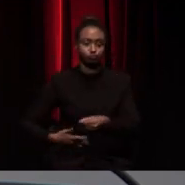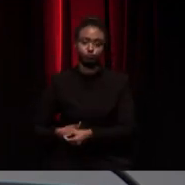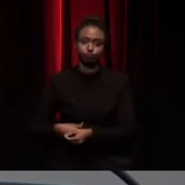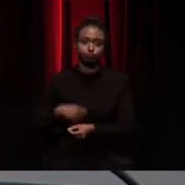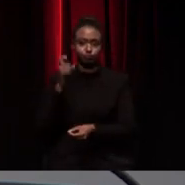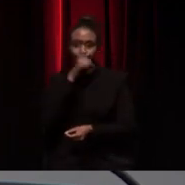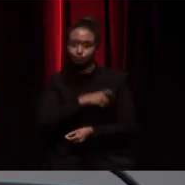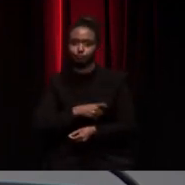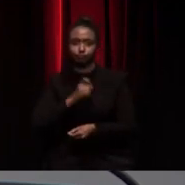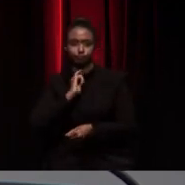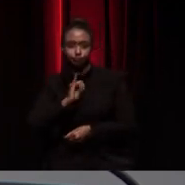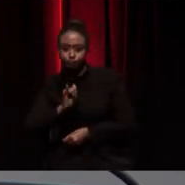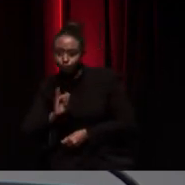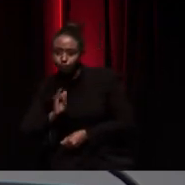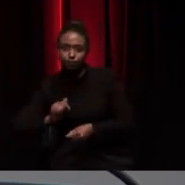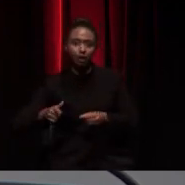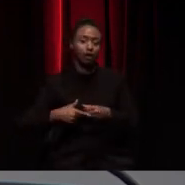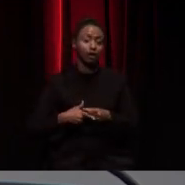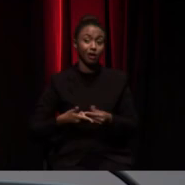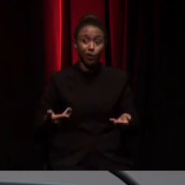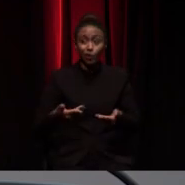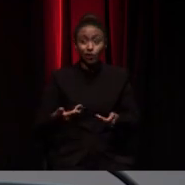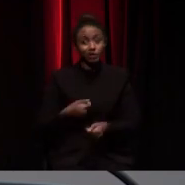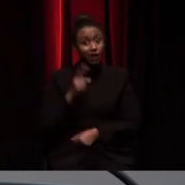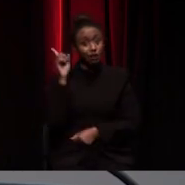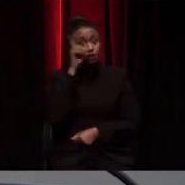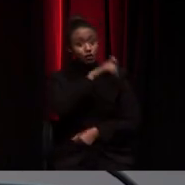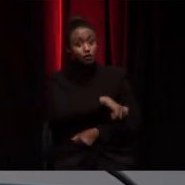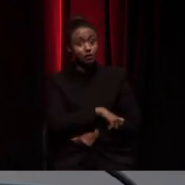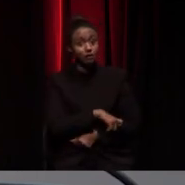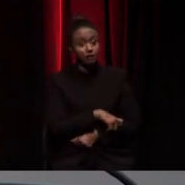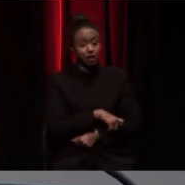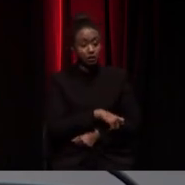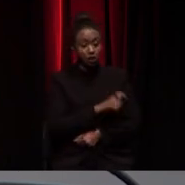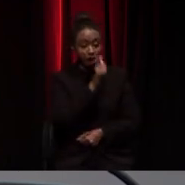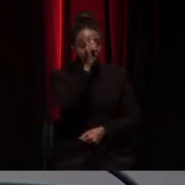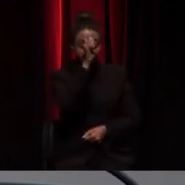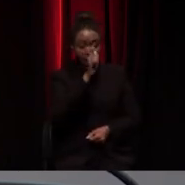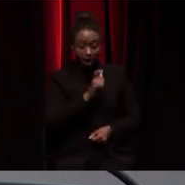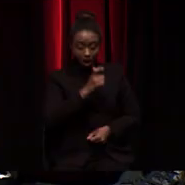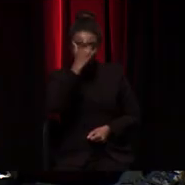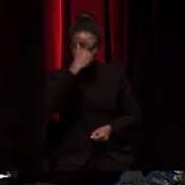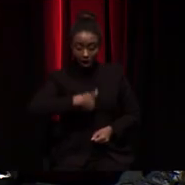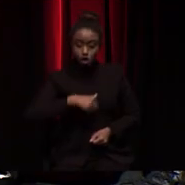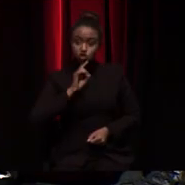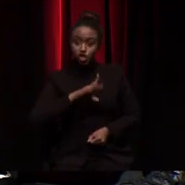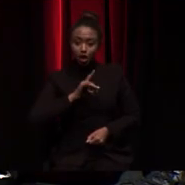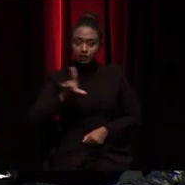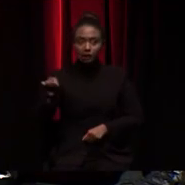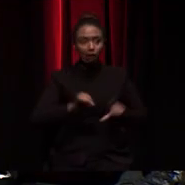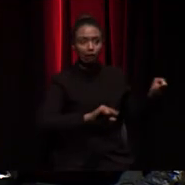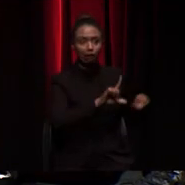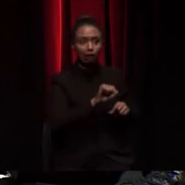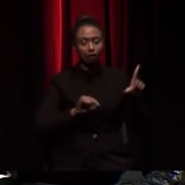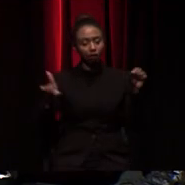it’s quite difficult for anyone to make a selection. So what do people do?